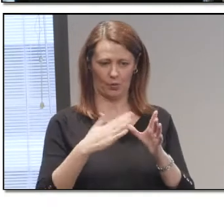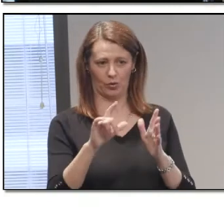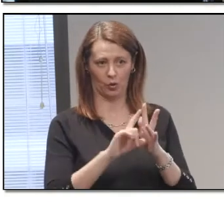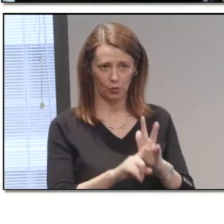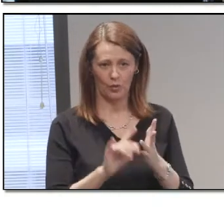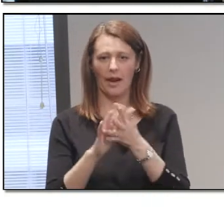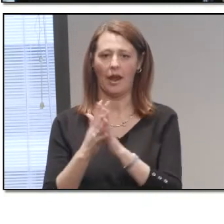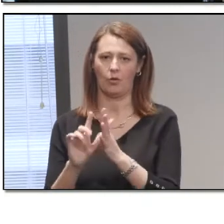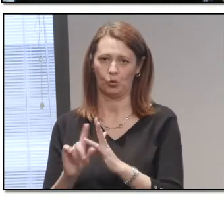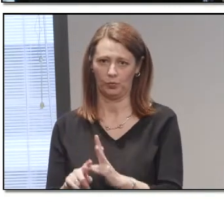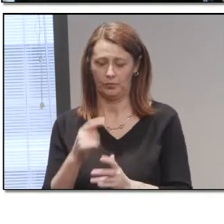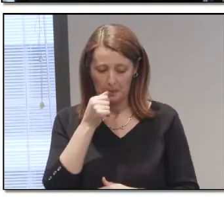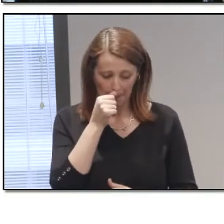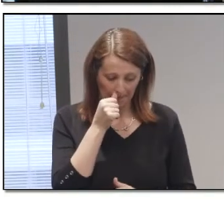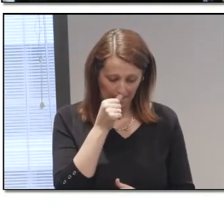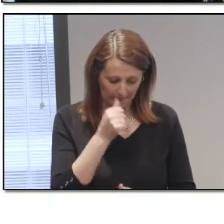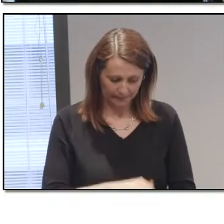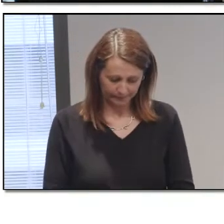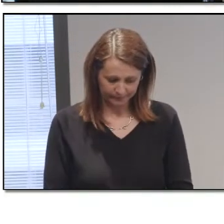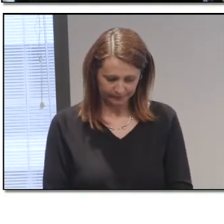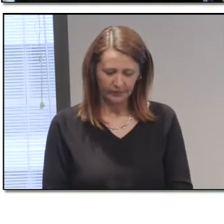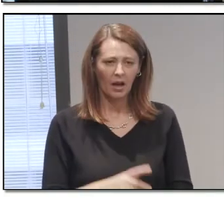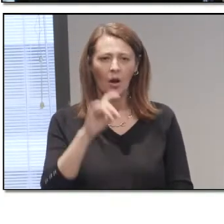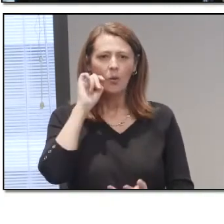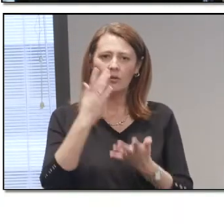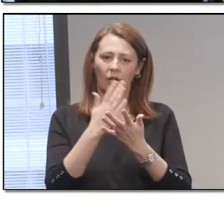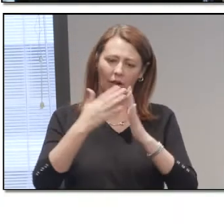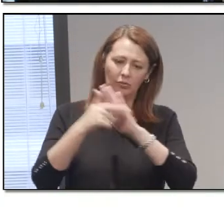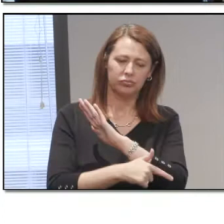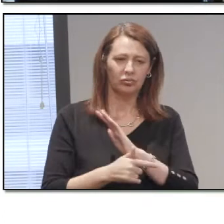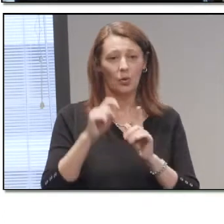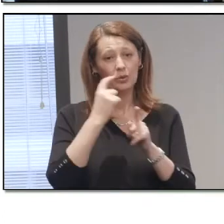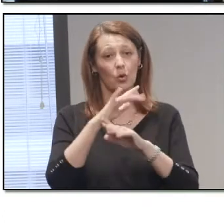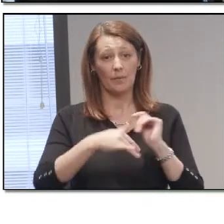doing it. I m not going to go through this other than to say we often talk about risk. It's about